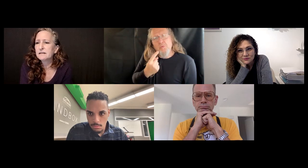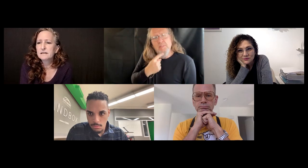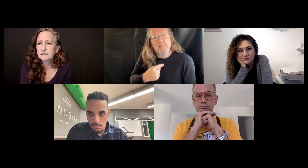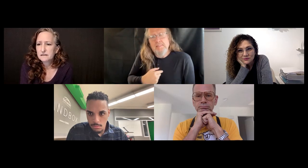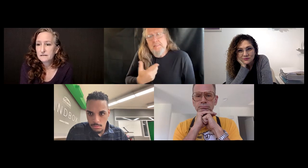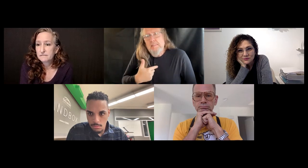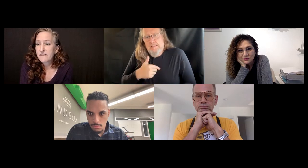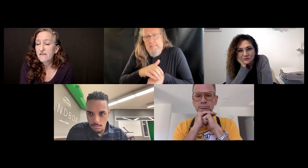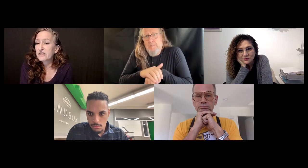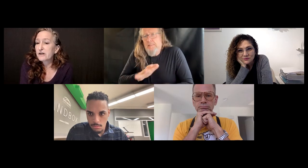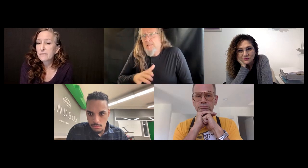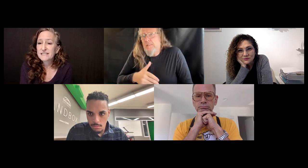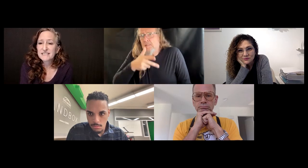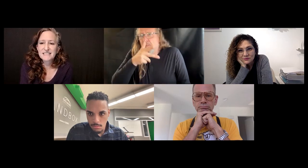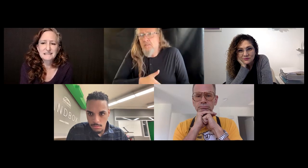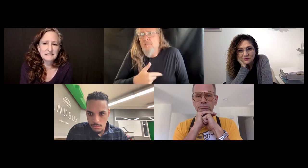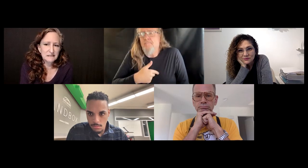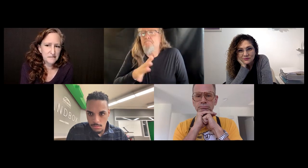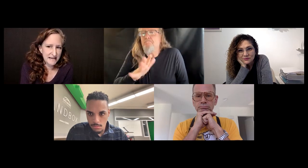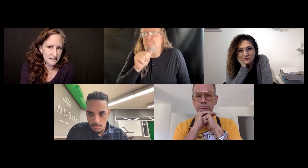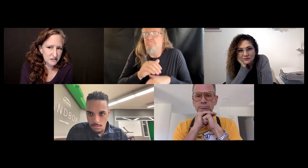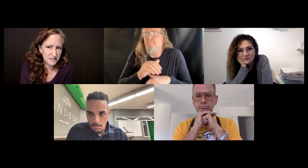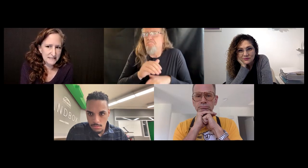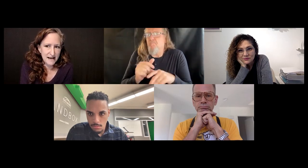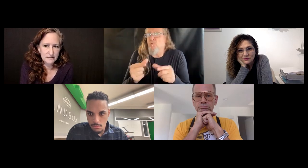My father always said, Oh, my English is lousy I'm not comfortable in English.